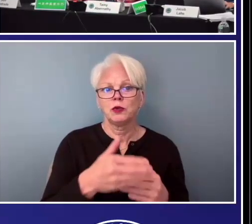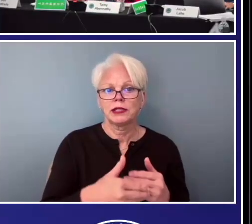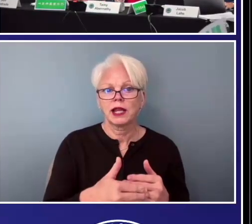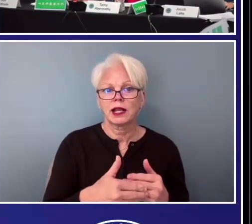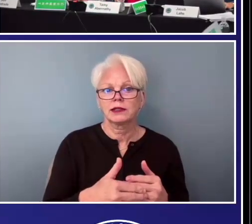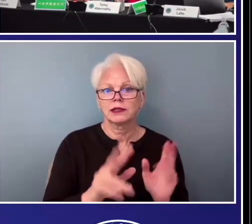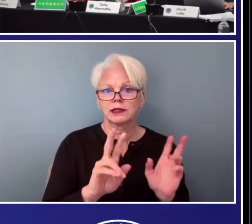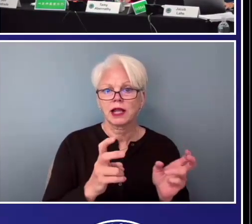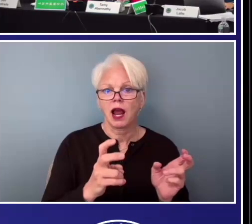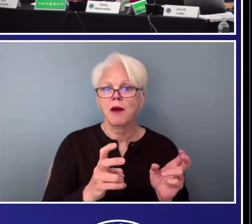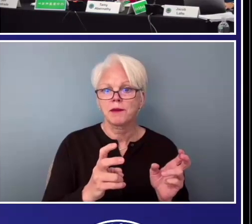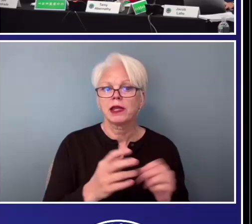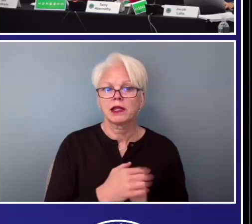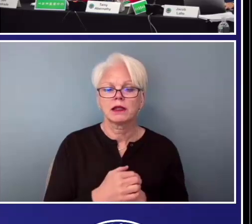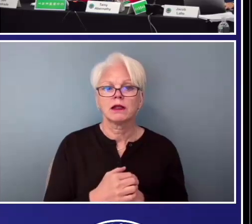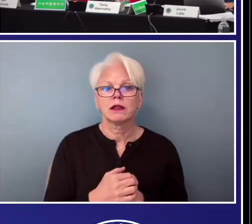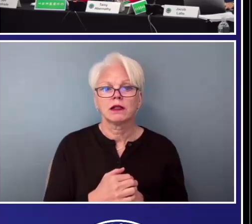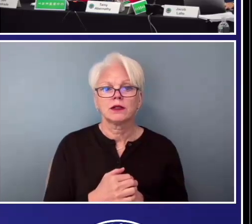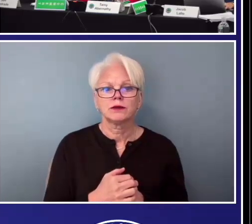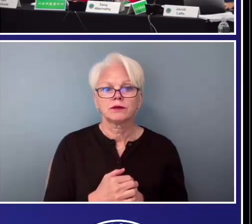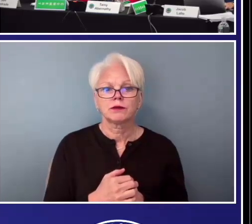topic that we're moving to, just very quickly.